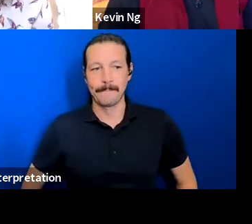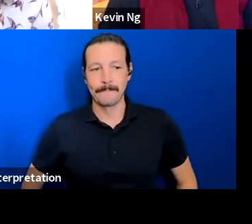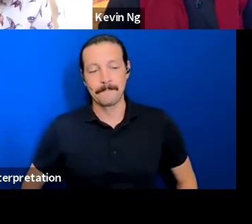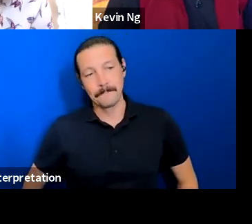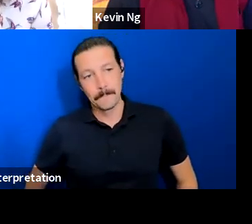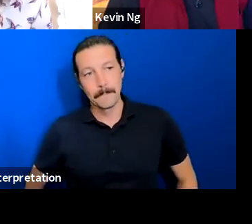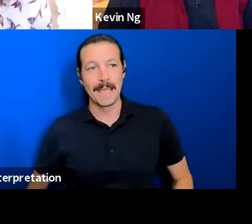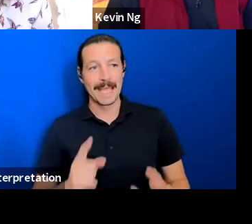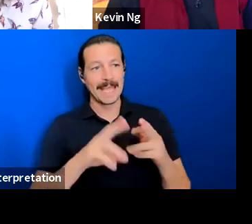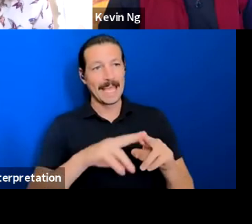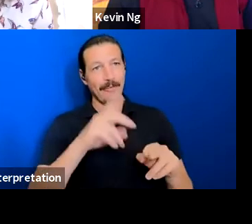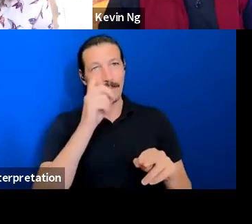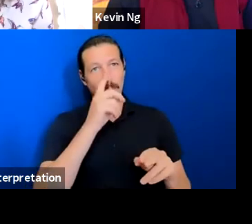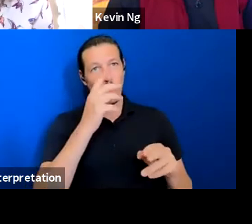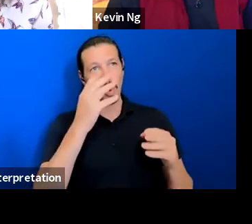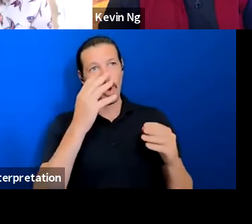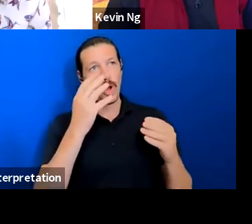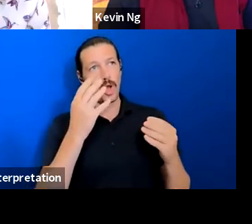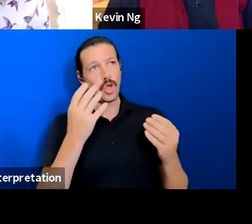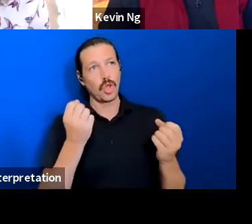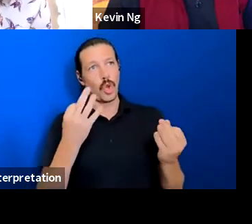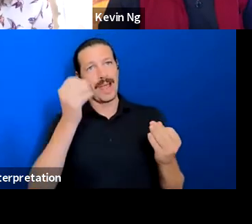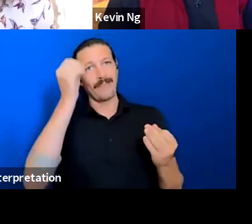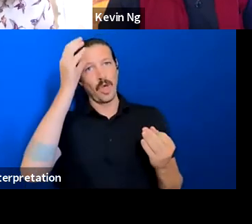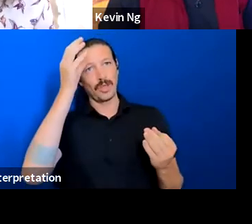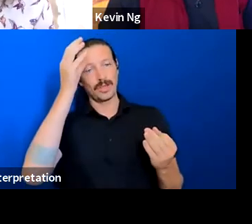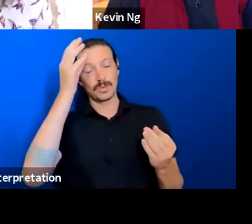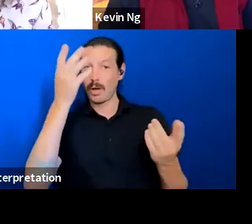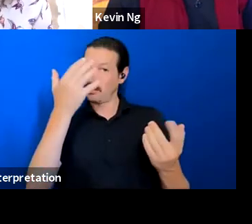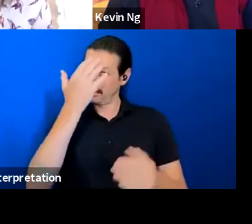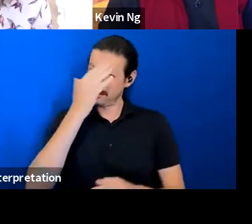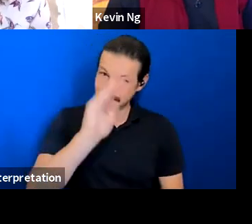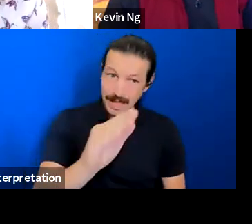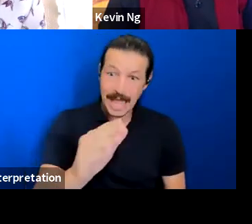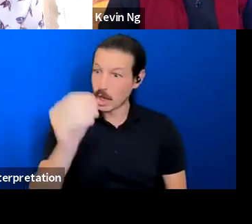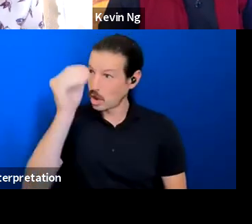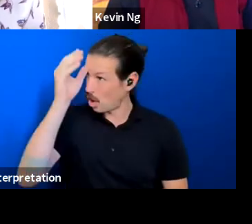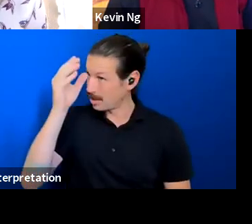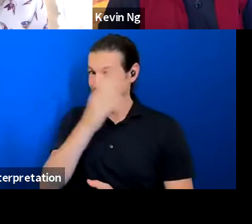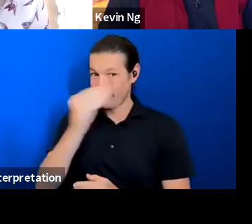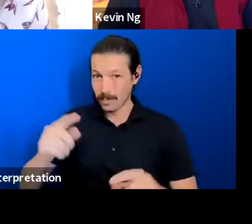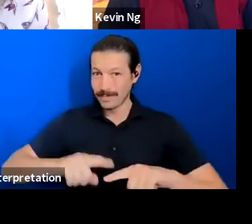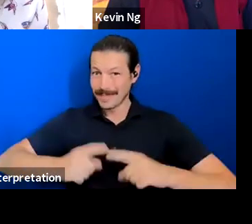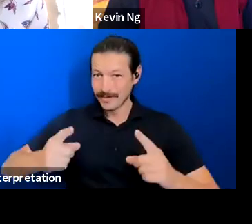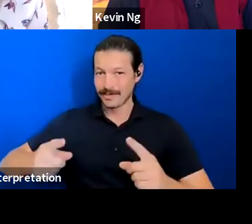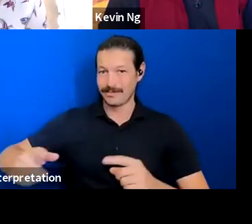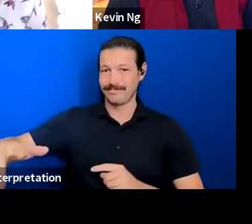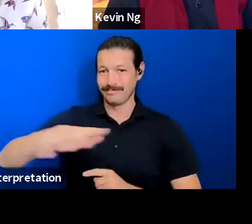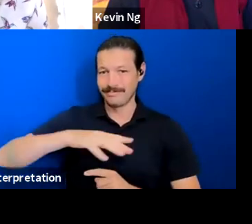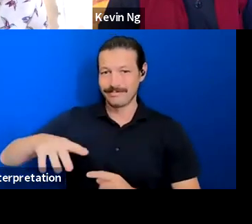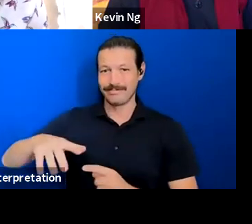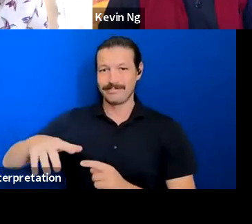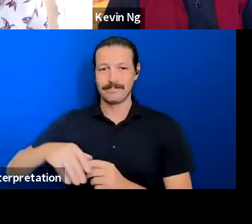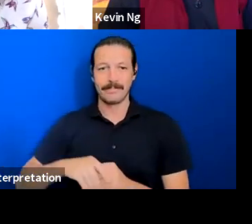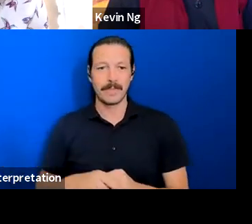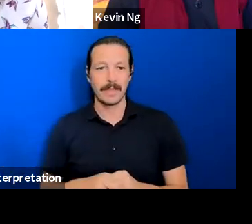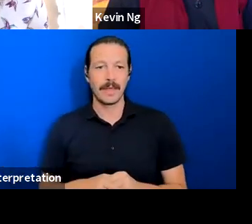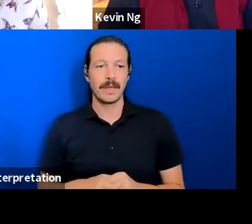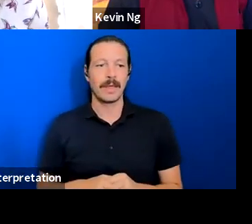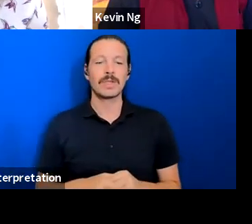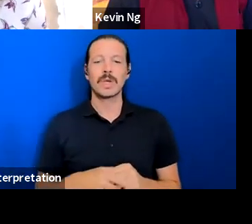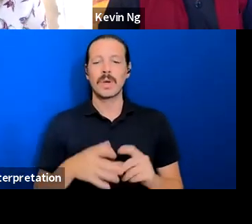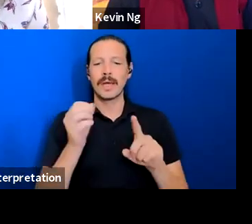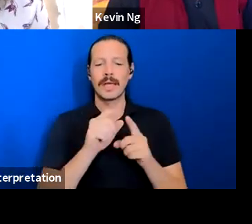places, so the people that are inviting the peers are looking more broadly for the assessors to come